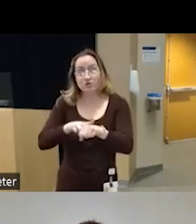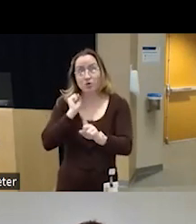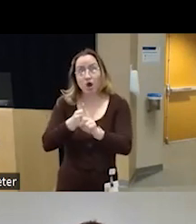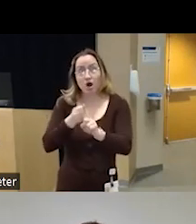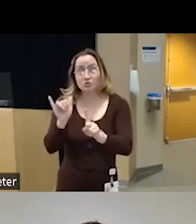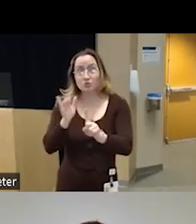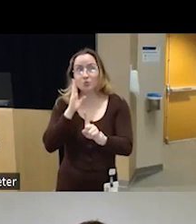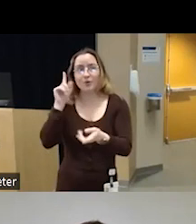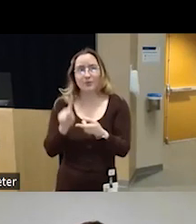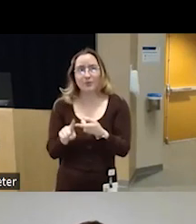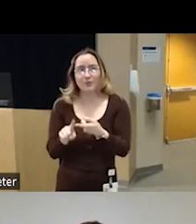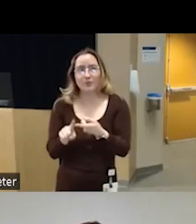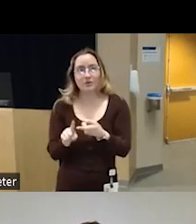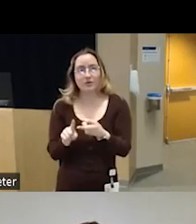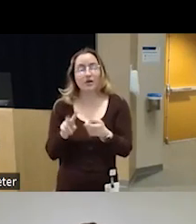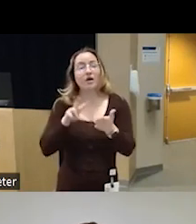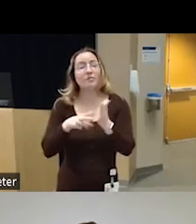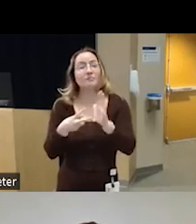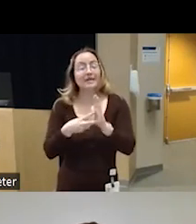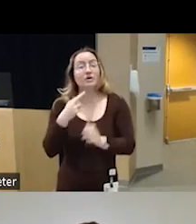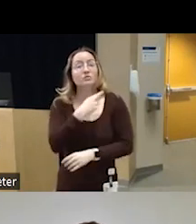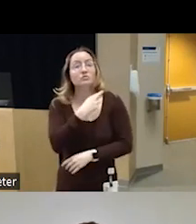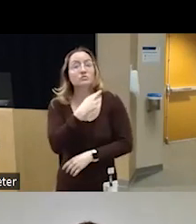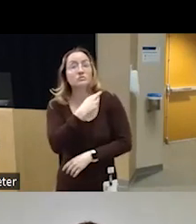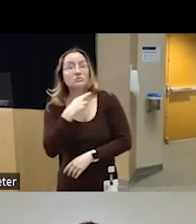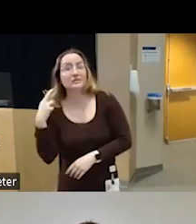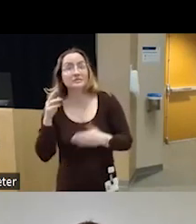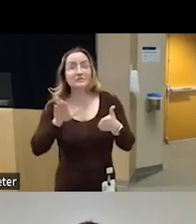Meaning they reduce the risk of mortality from cardiovascular illness.